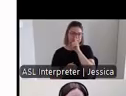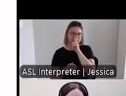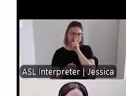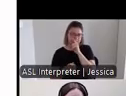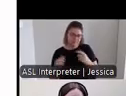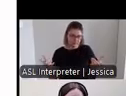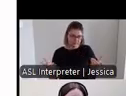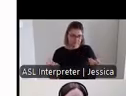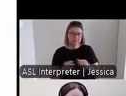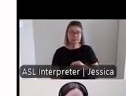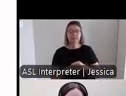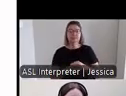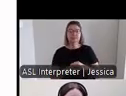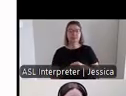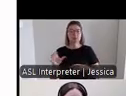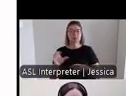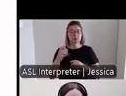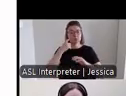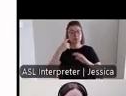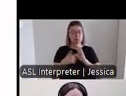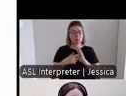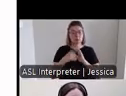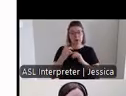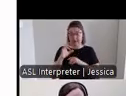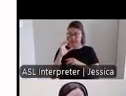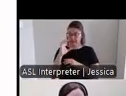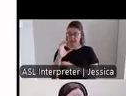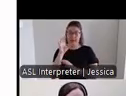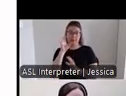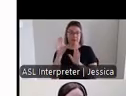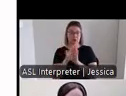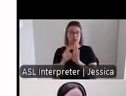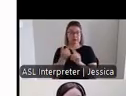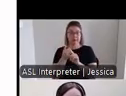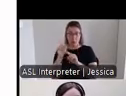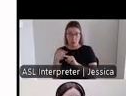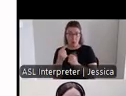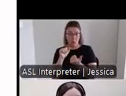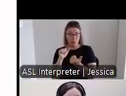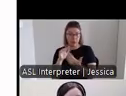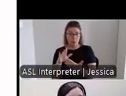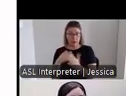However, we also recognized that icons are by no means the only way for libraries